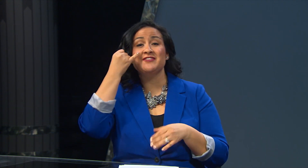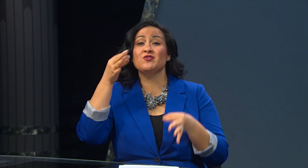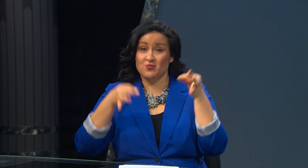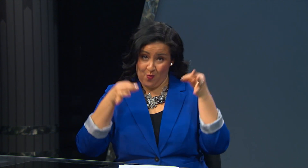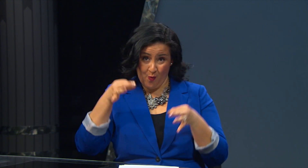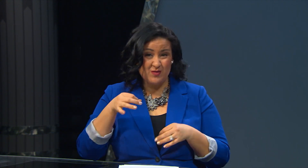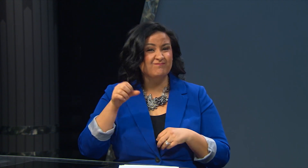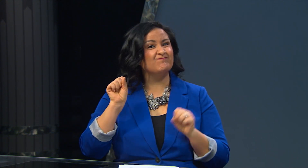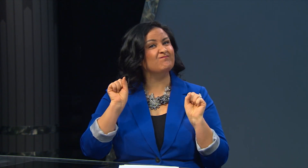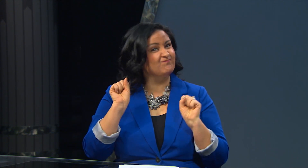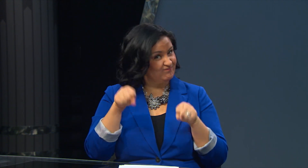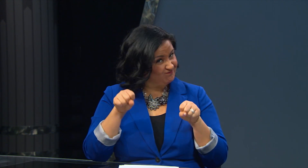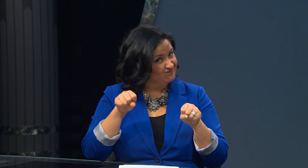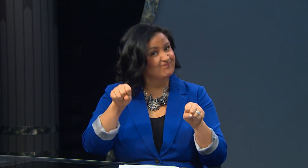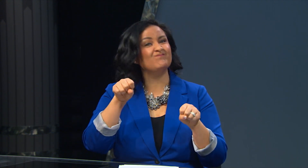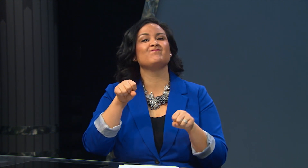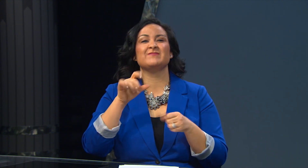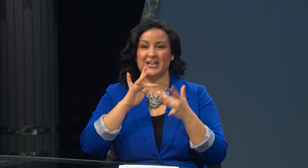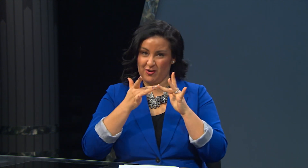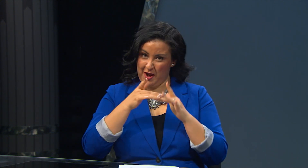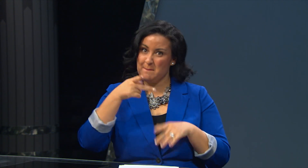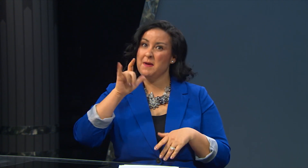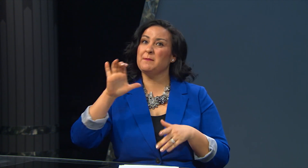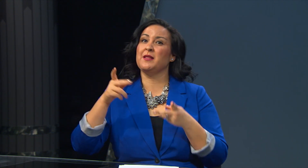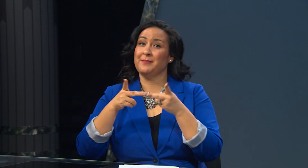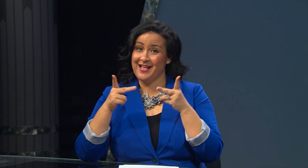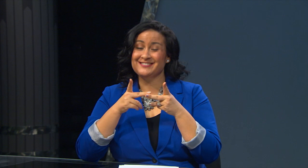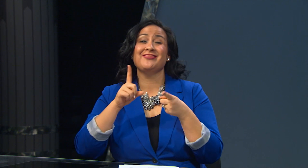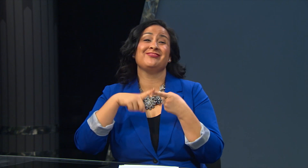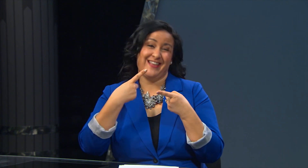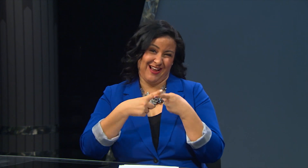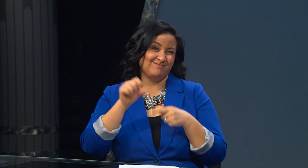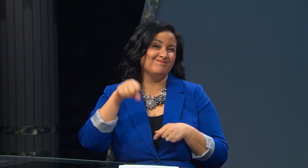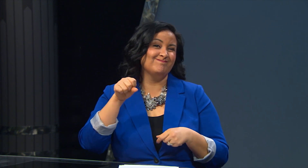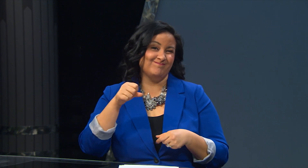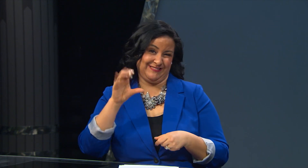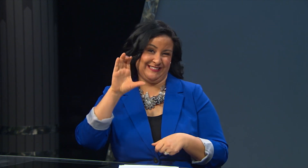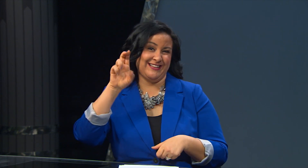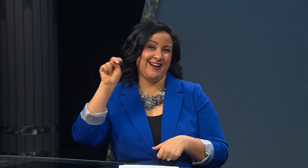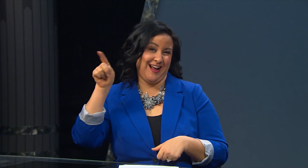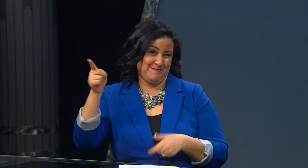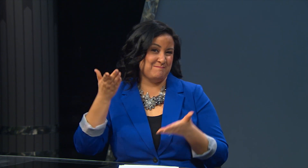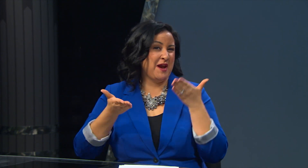IF THE COURT DEFINES THE INTERNET AS A PLACE OF PUBLIC ACCOMMODATION THEN C-N-N MAY BE